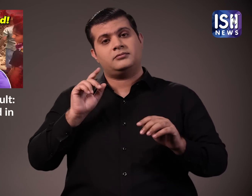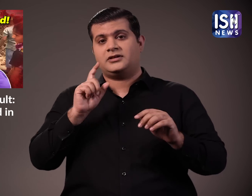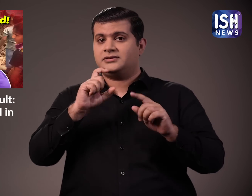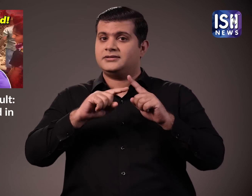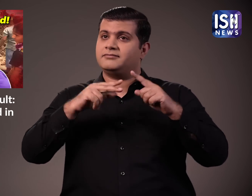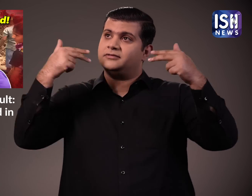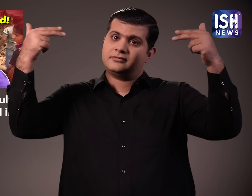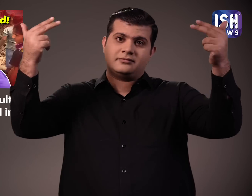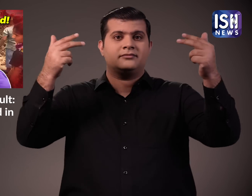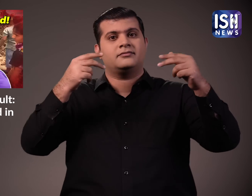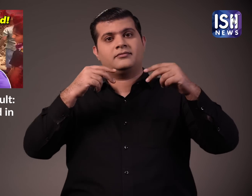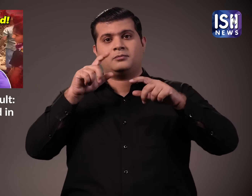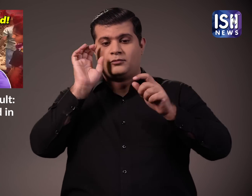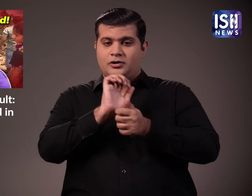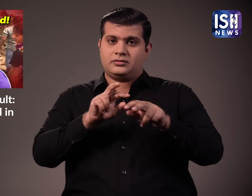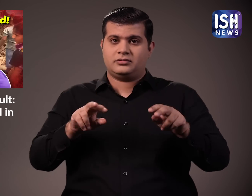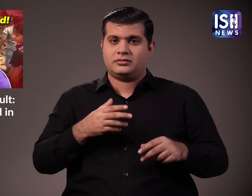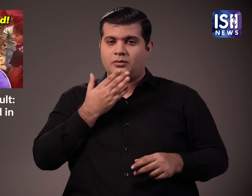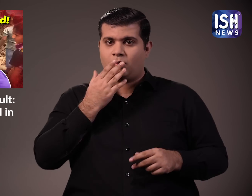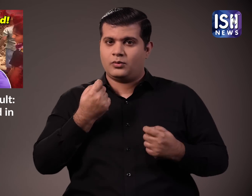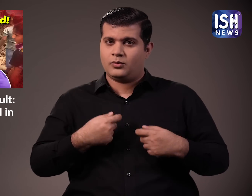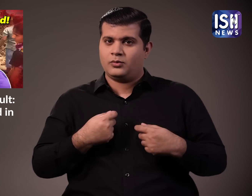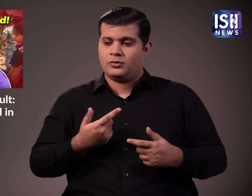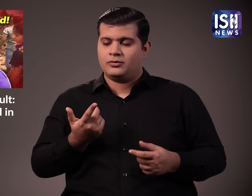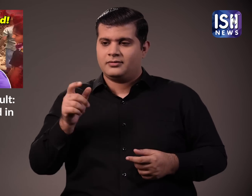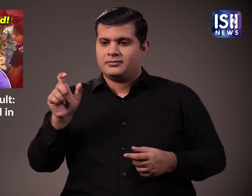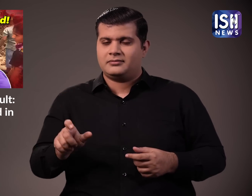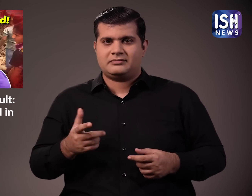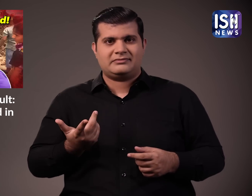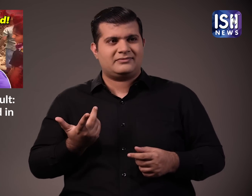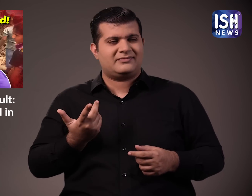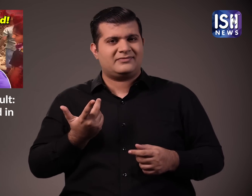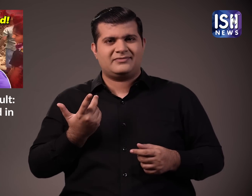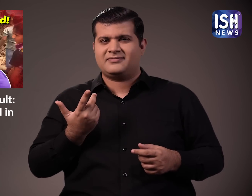CCTV cameras have been installed at the site and security beefed up. So strange!